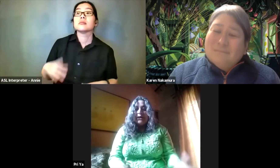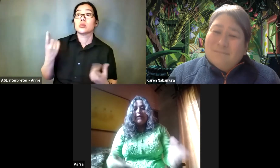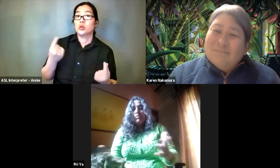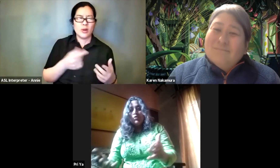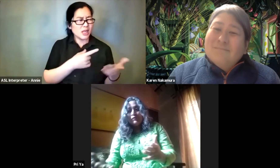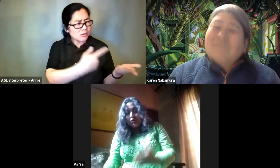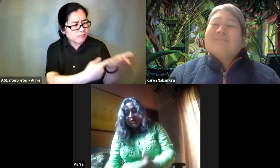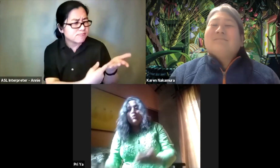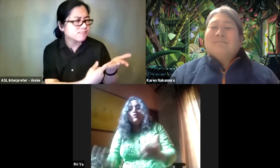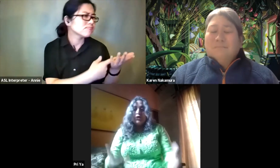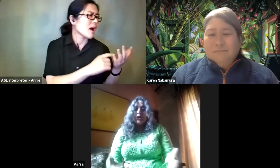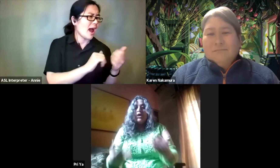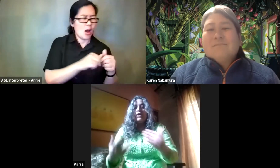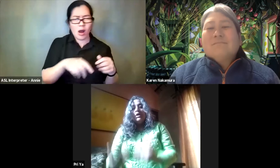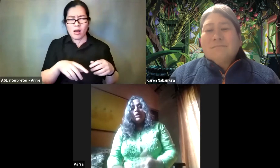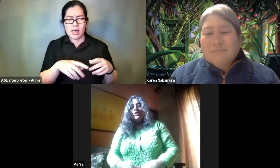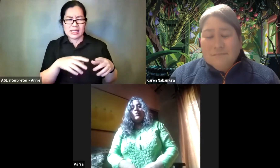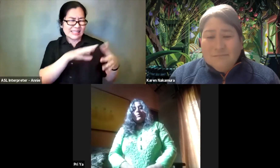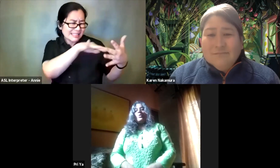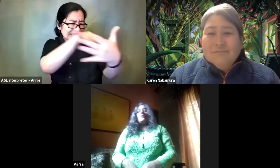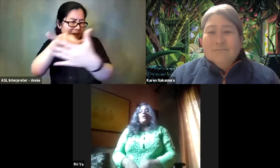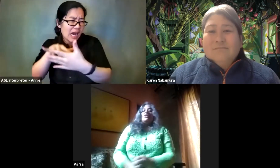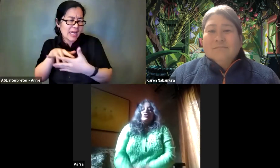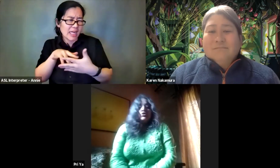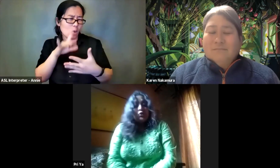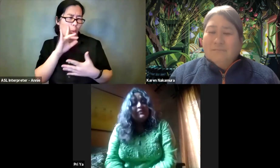move could it could it not, you know what what we needed to do so, (unintelligible name)